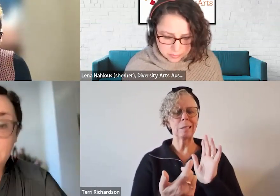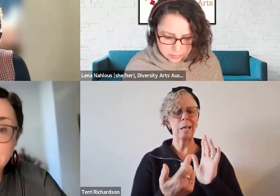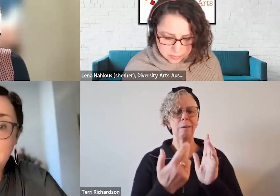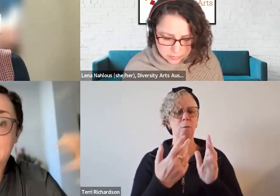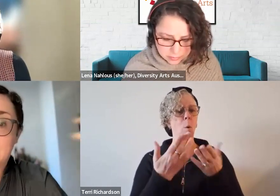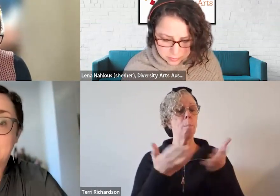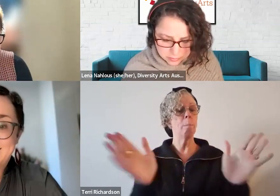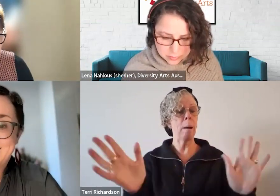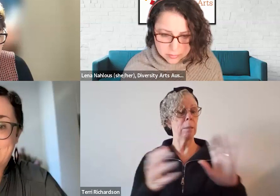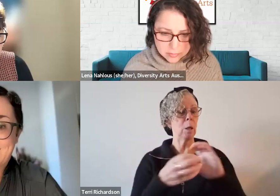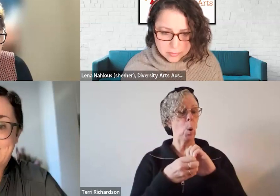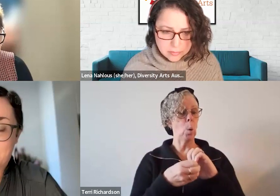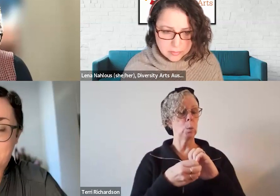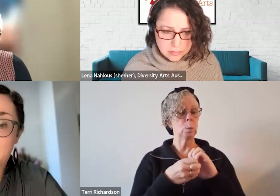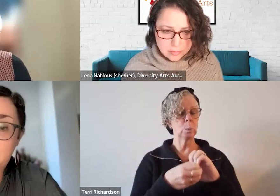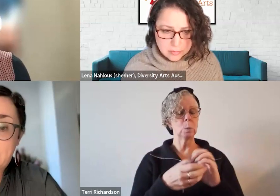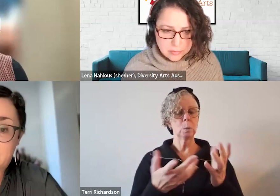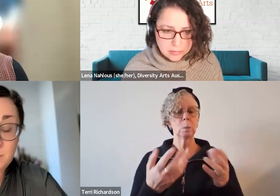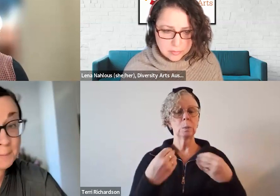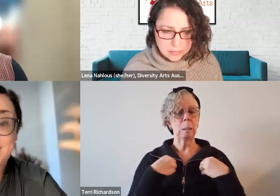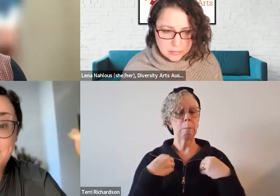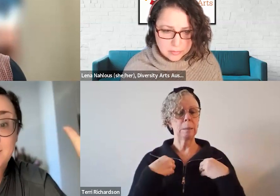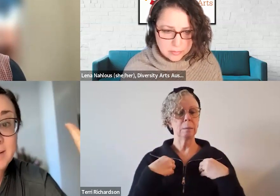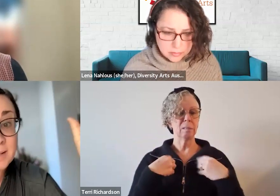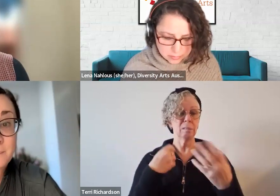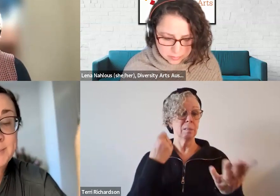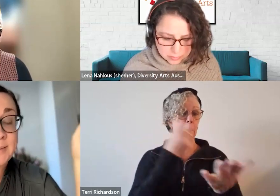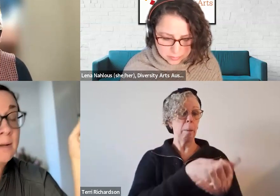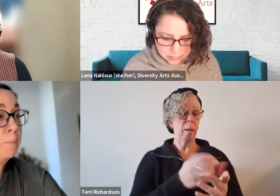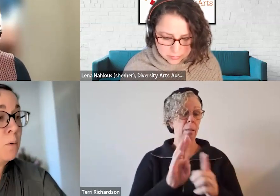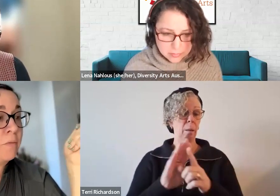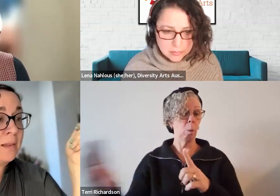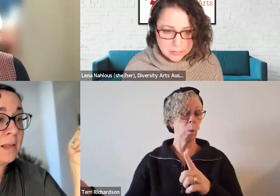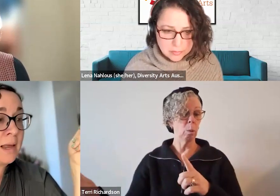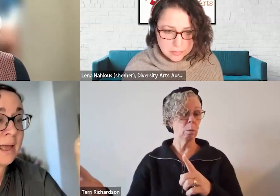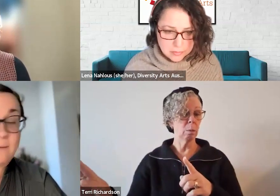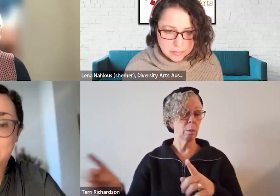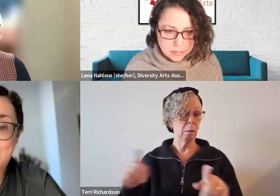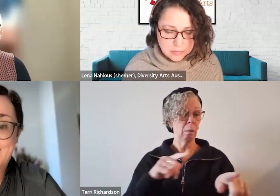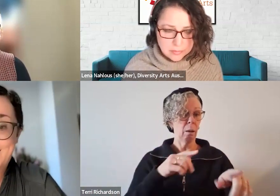do that a ministerially appointed do pay their board members, some of them pay their board members more than an average Australian